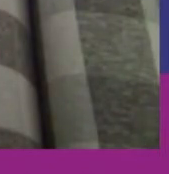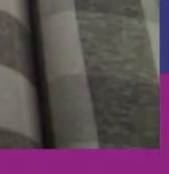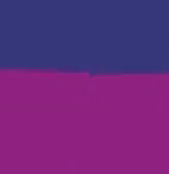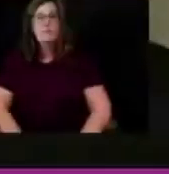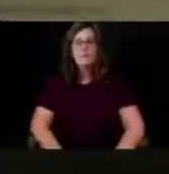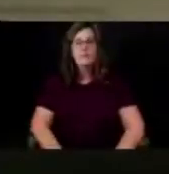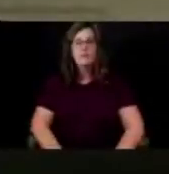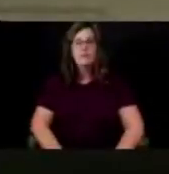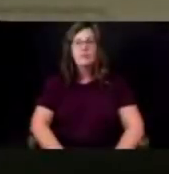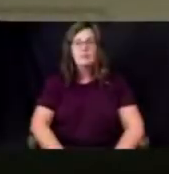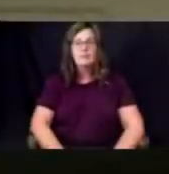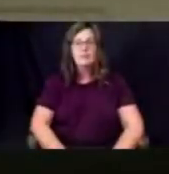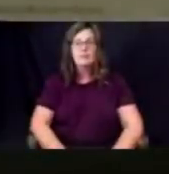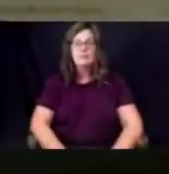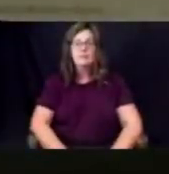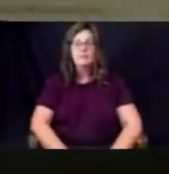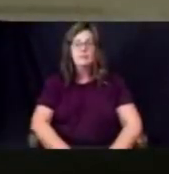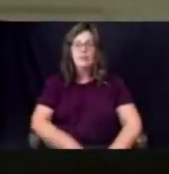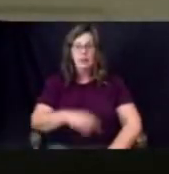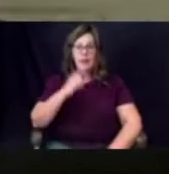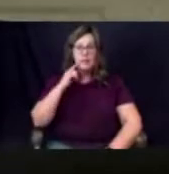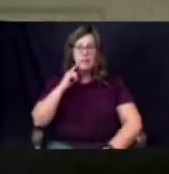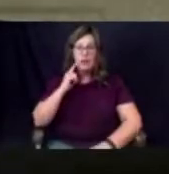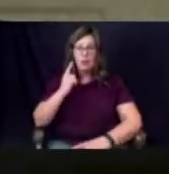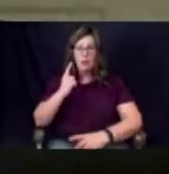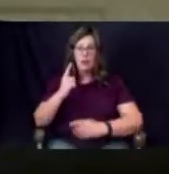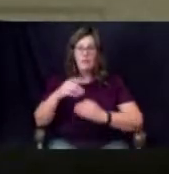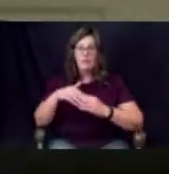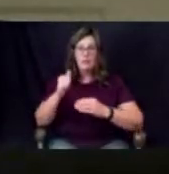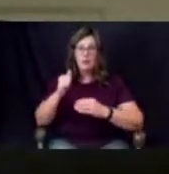i think that one of the most important things is just let them know that you love them